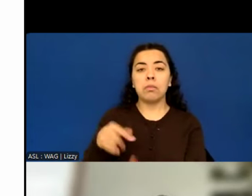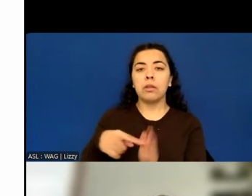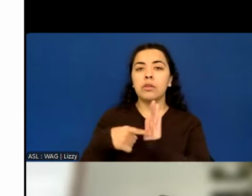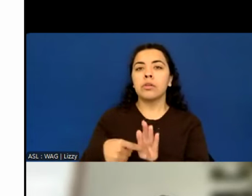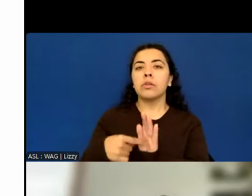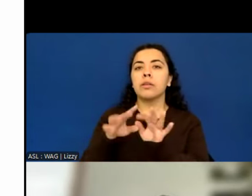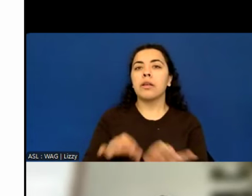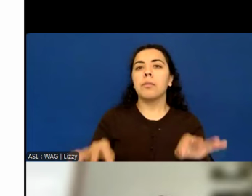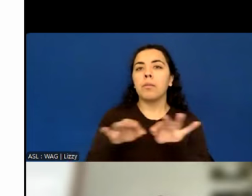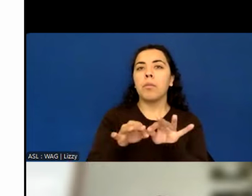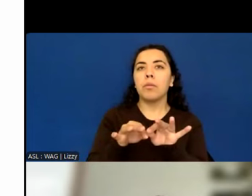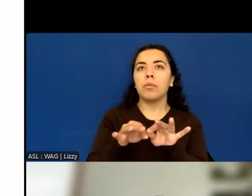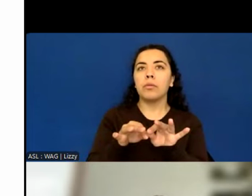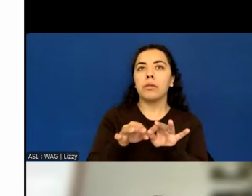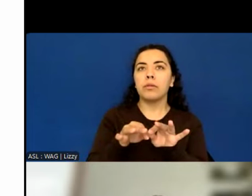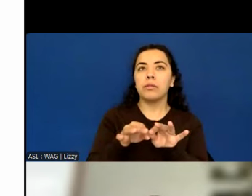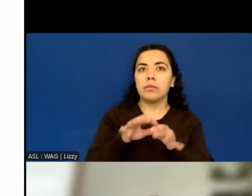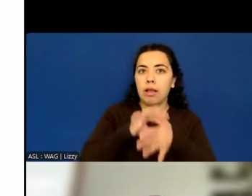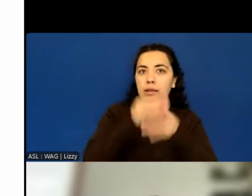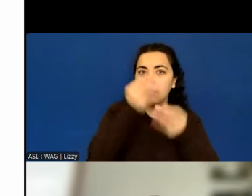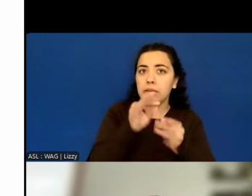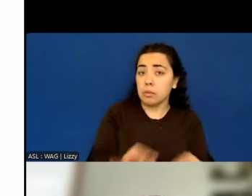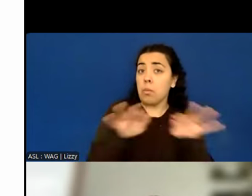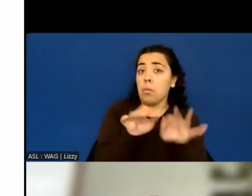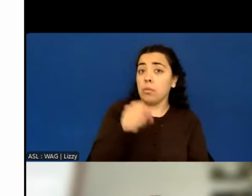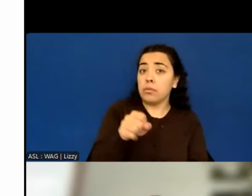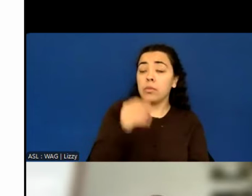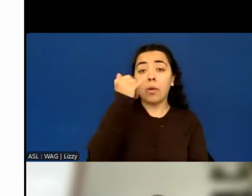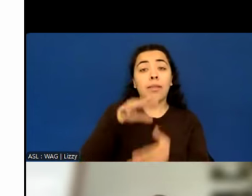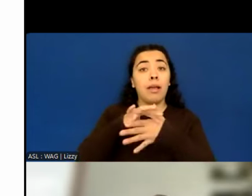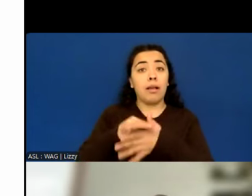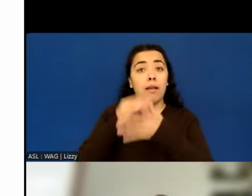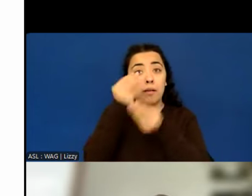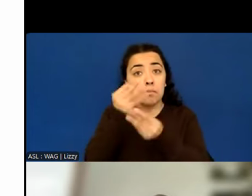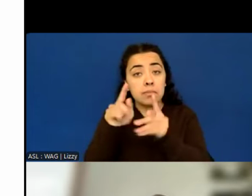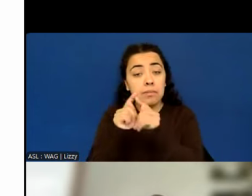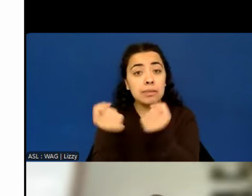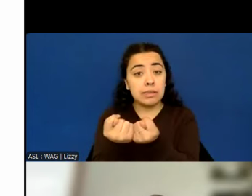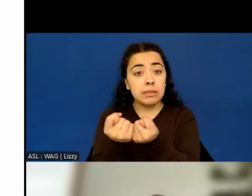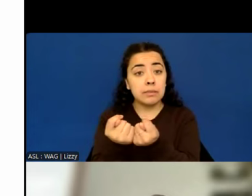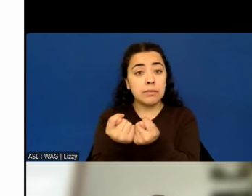in particular, because the content team often, based on the company process,